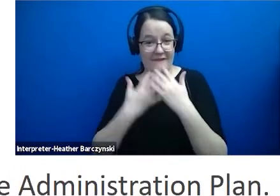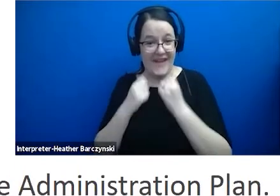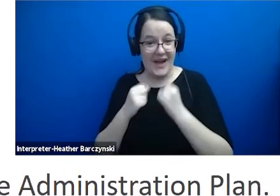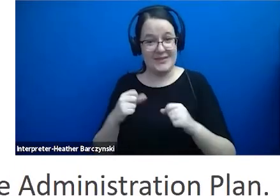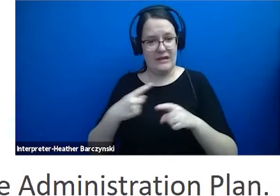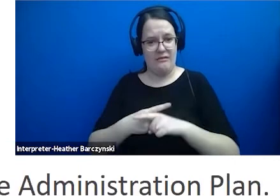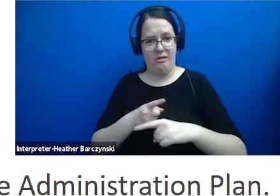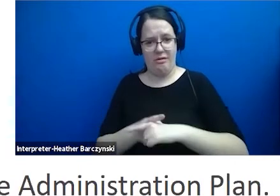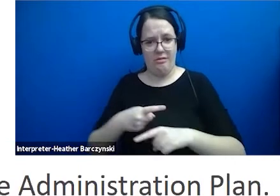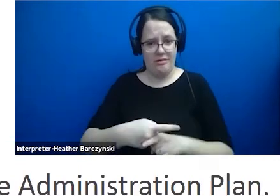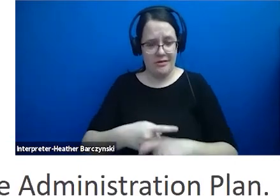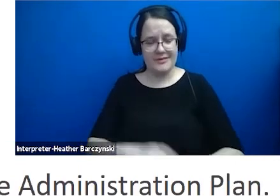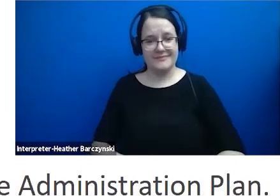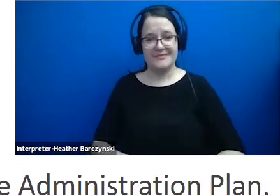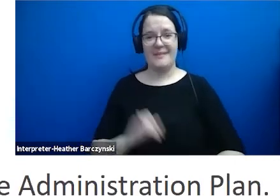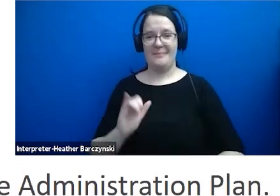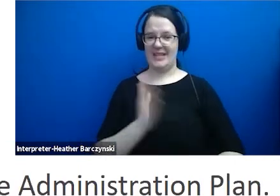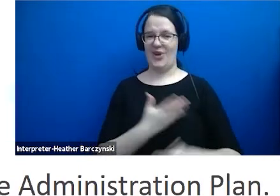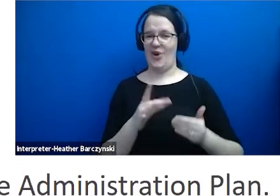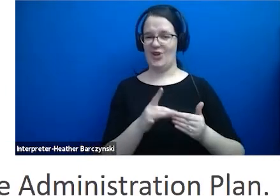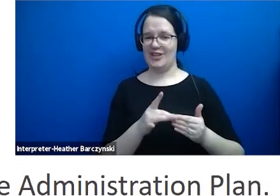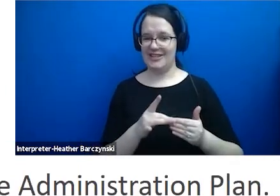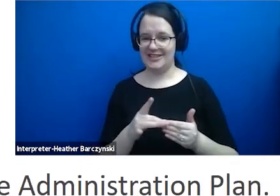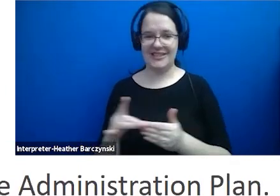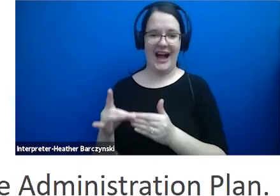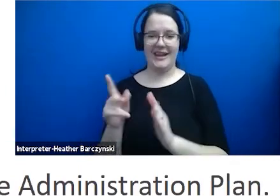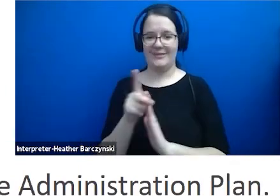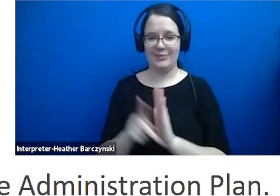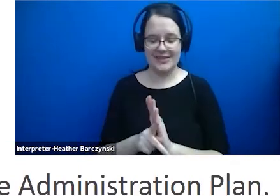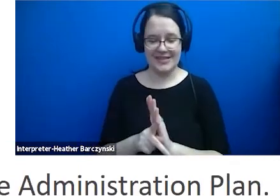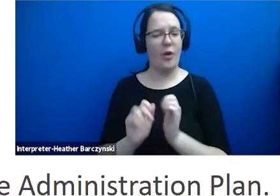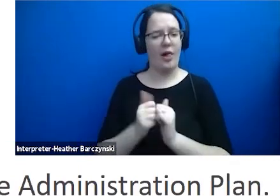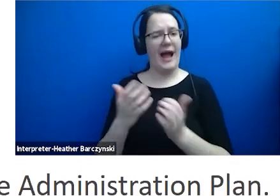but those are really our guiding stars for how we want to ensure that everyone